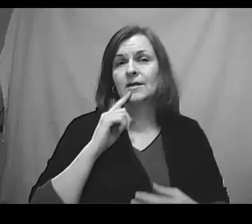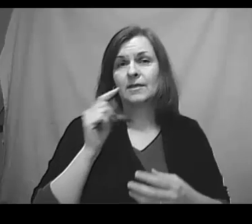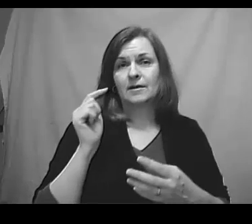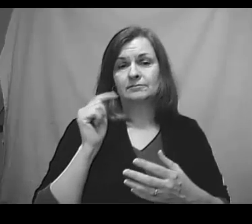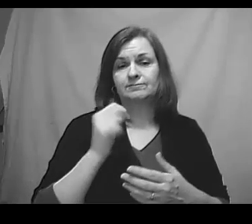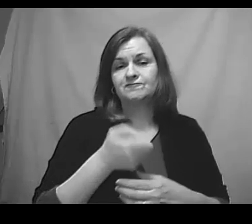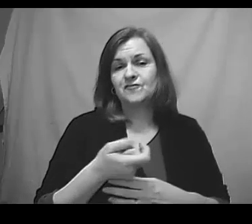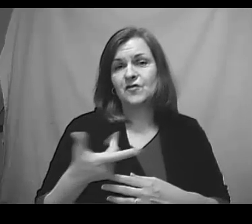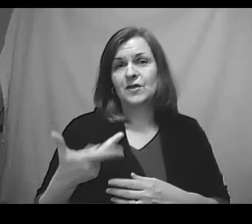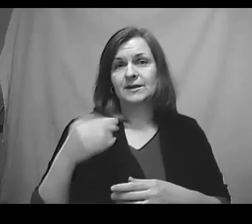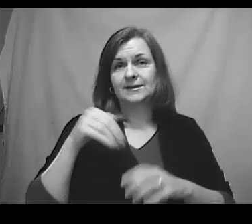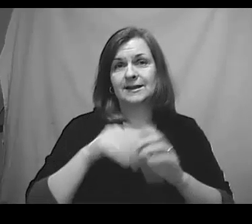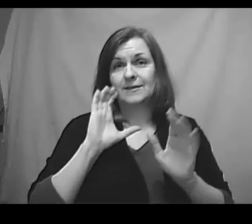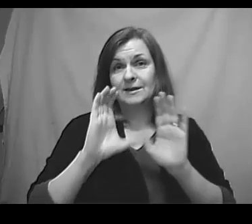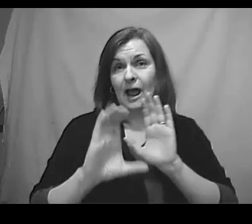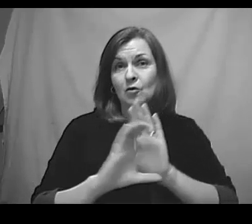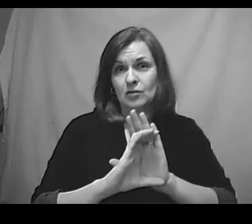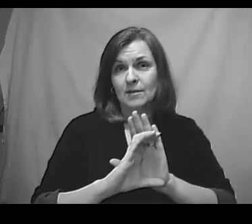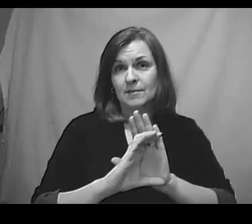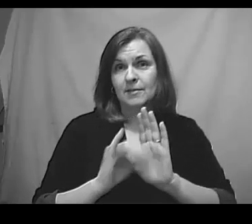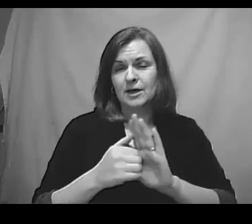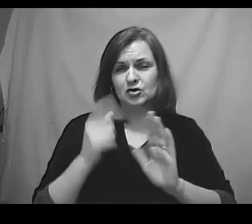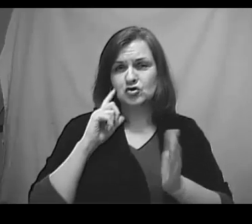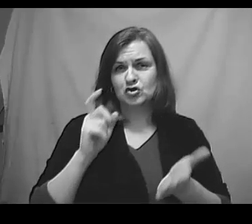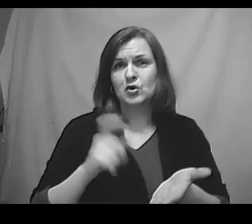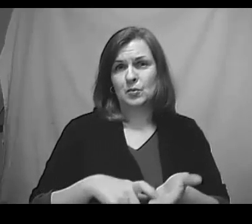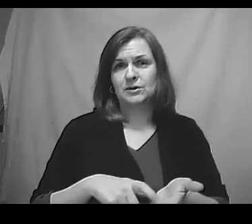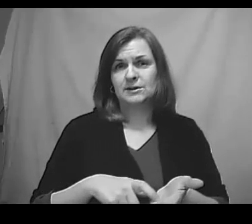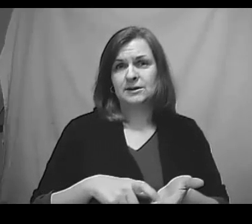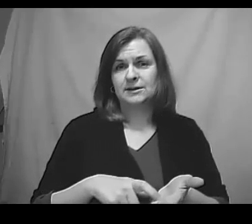there a couple of things on this diagram that should stand out to you